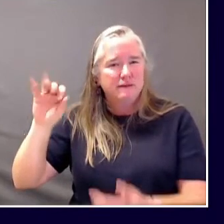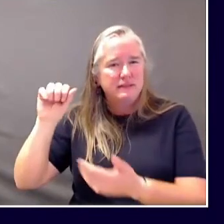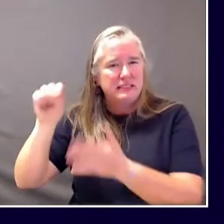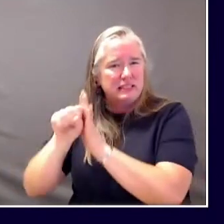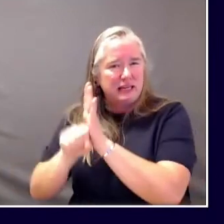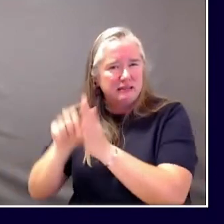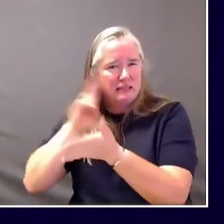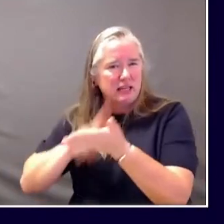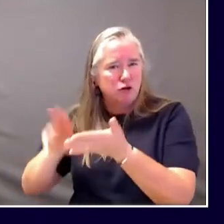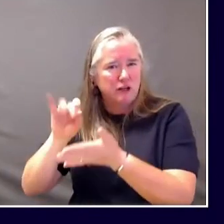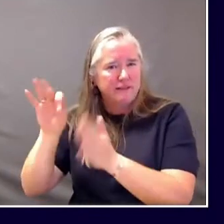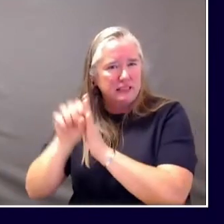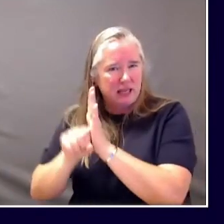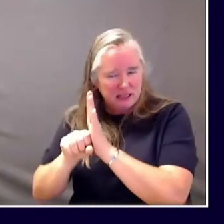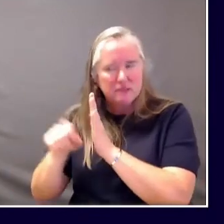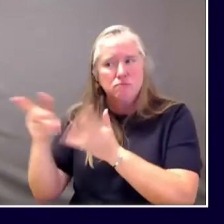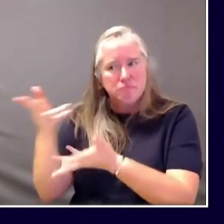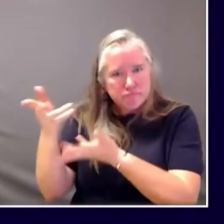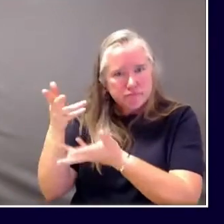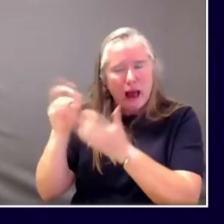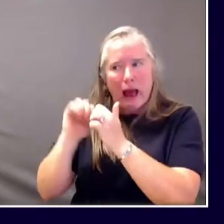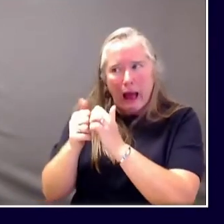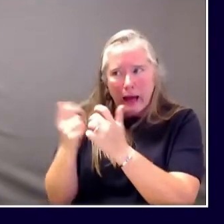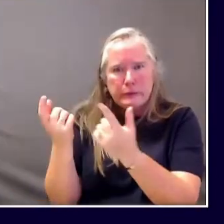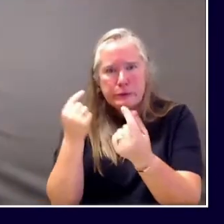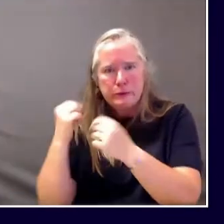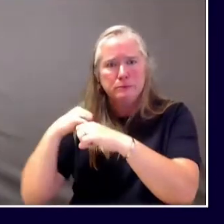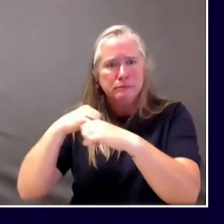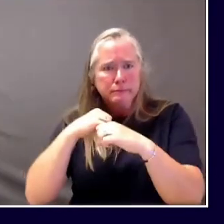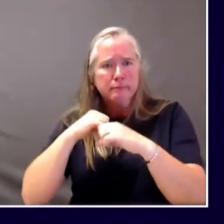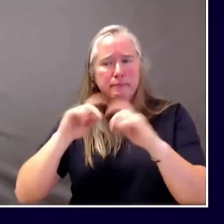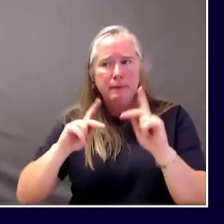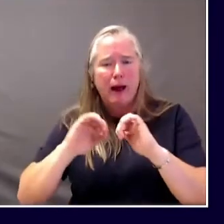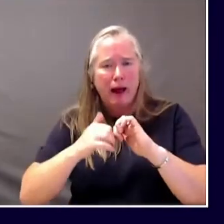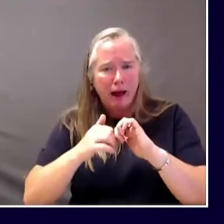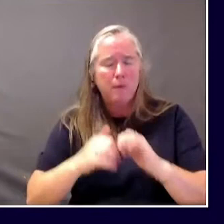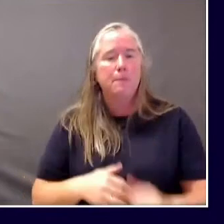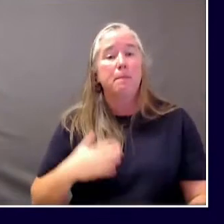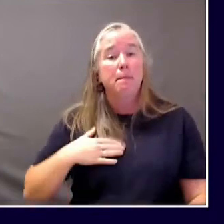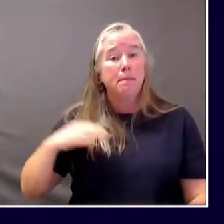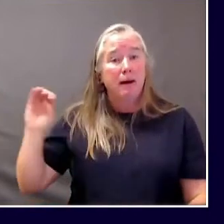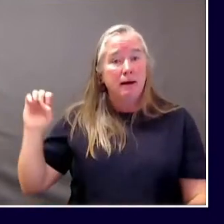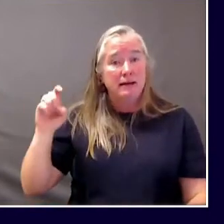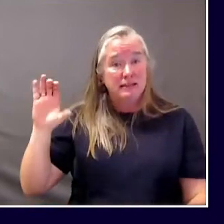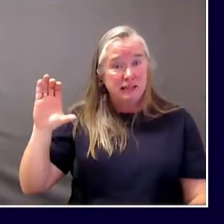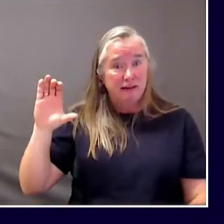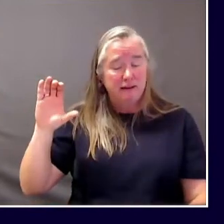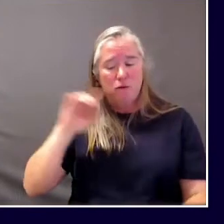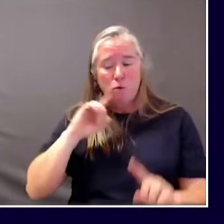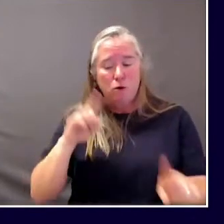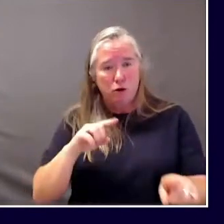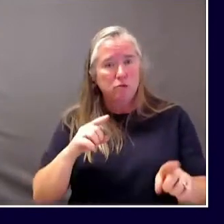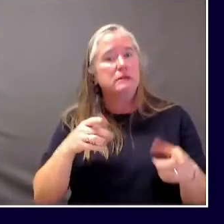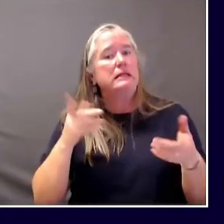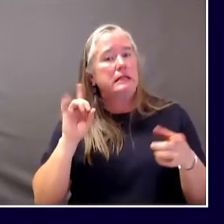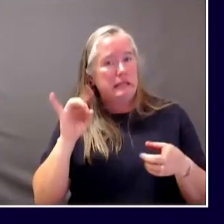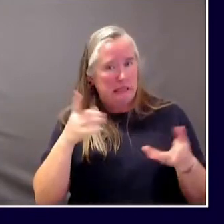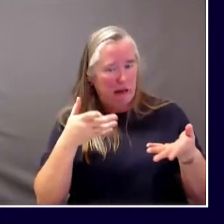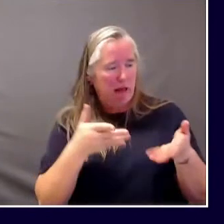polls as well another reason we've read enacted by executive